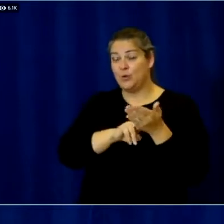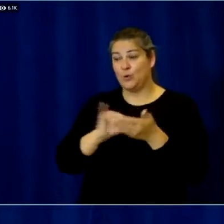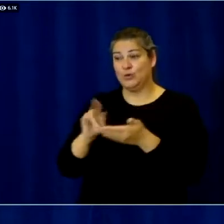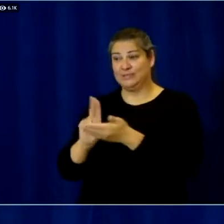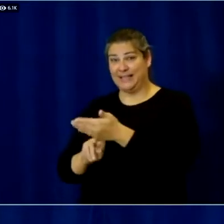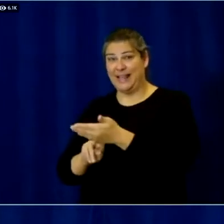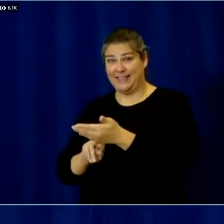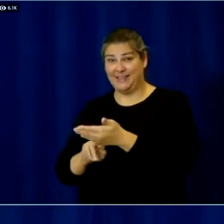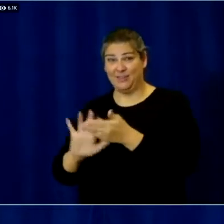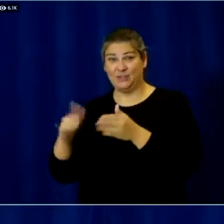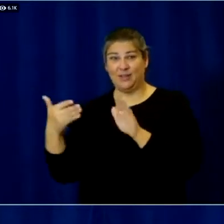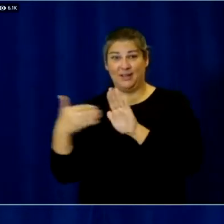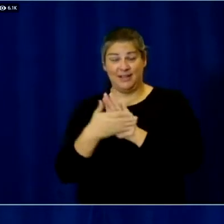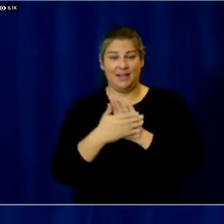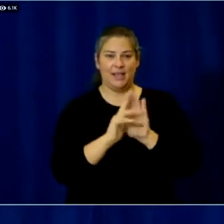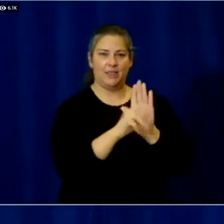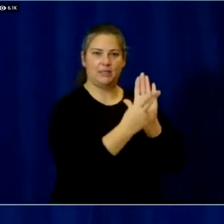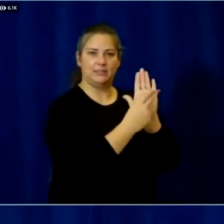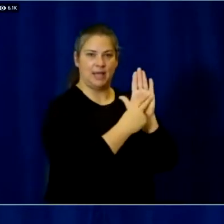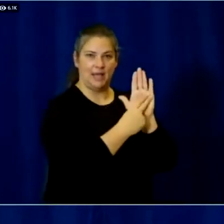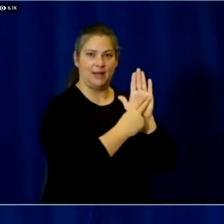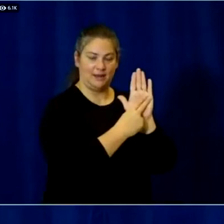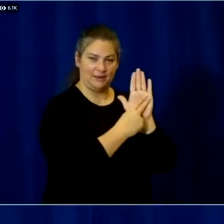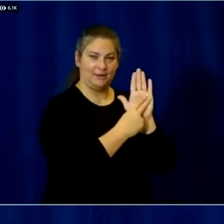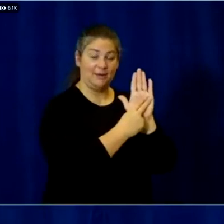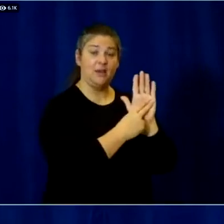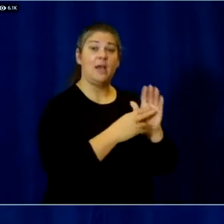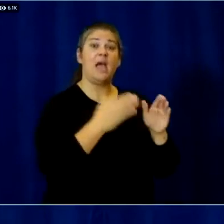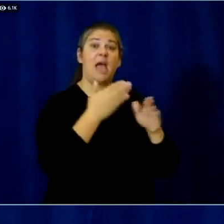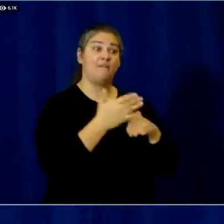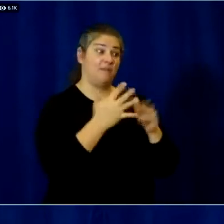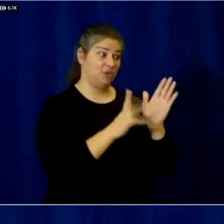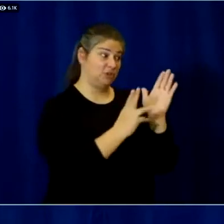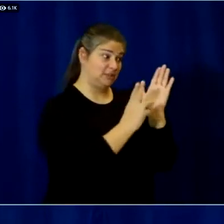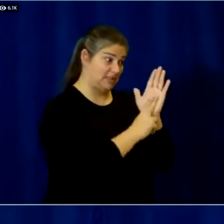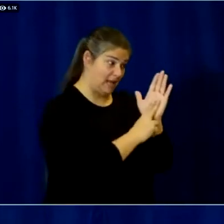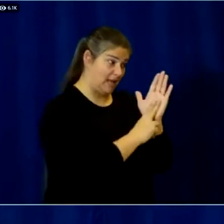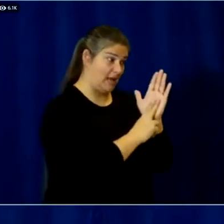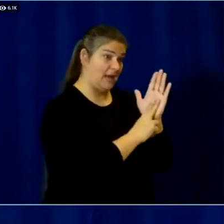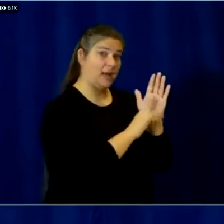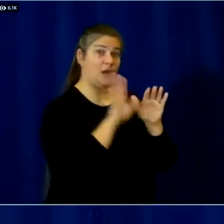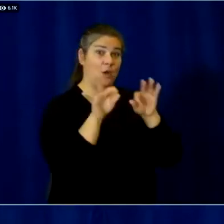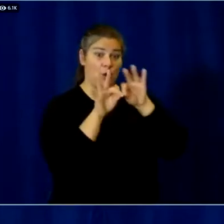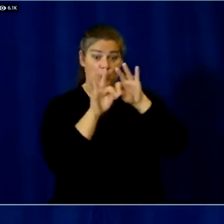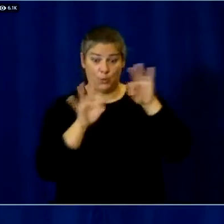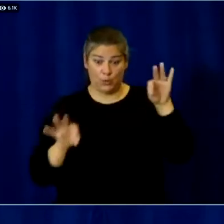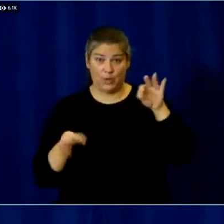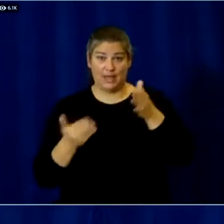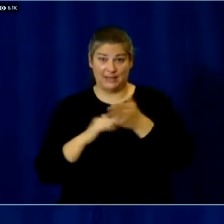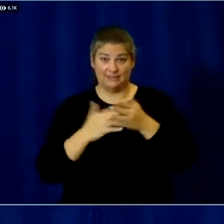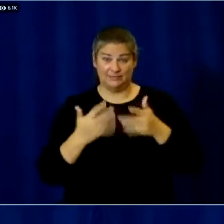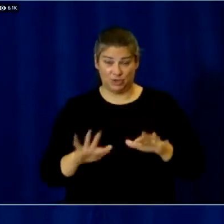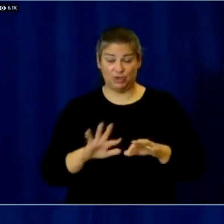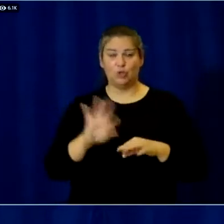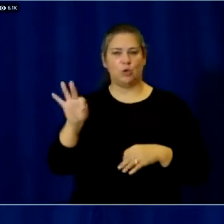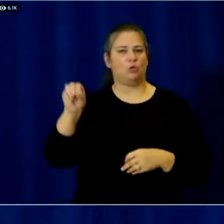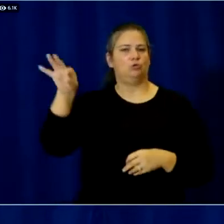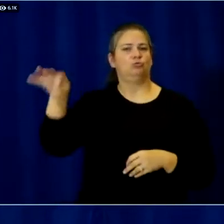all set now. You got a choice. You can drop this in a mailbox. Or better yet, you can drop it off in the drop box. We've been available to your county